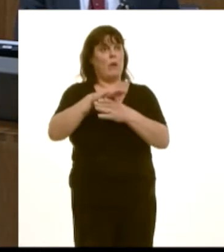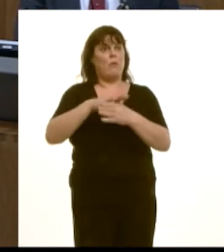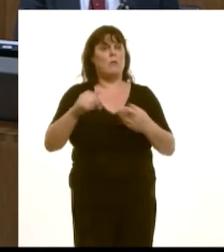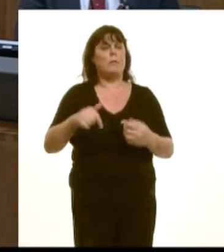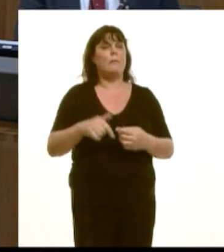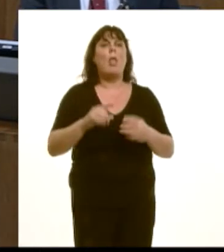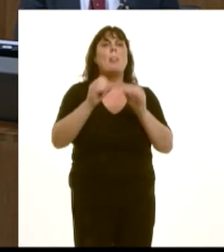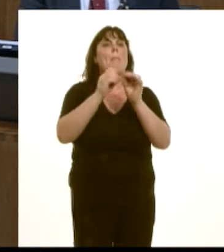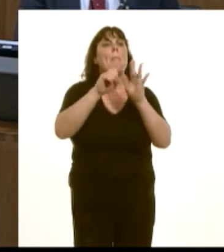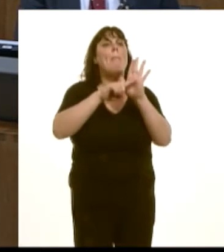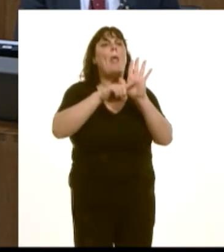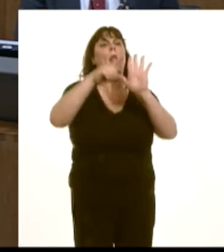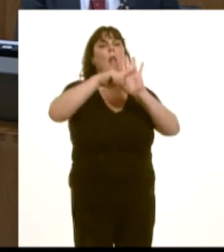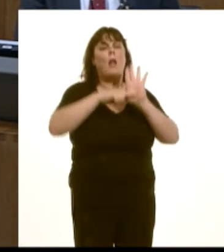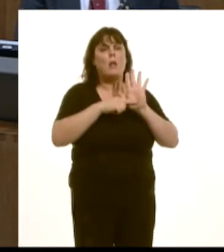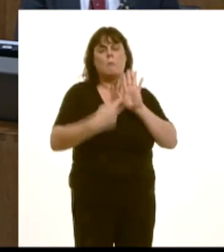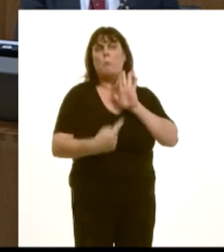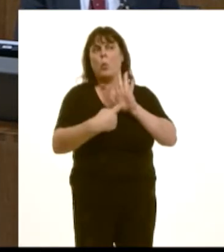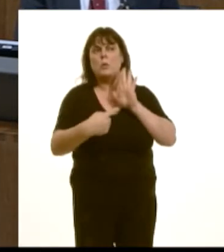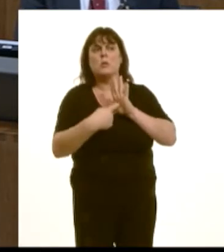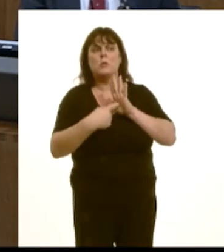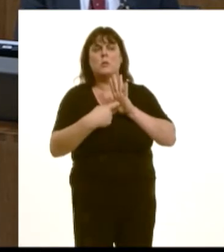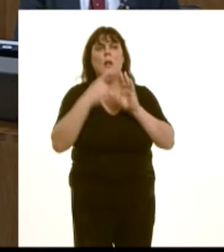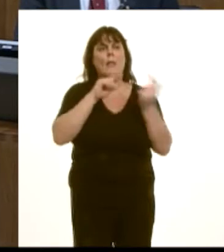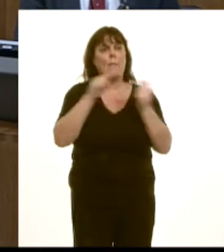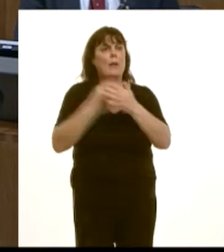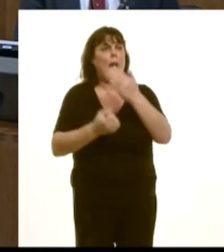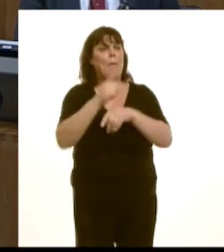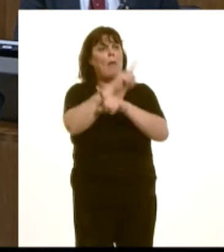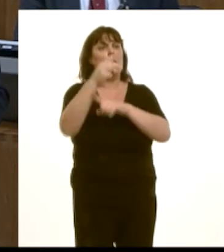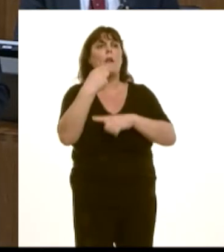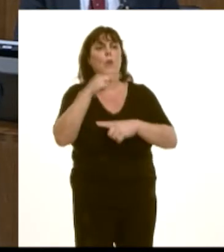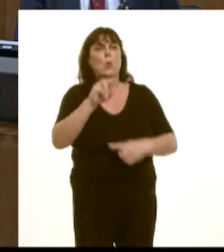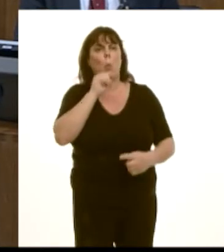key part of that. The debate will take place this afternoon. I am sure that the Minister